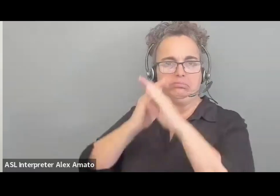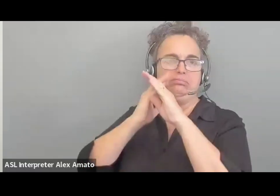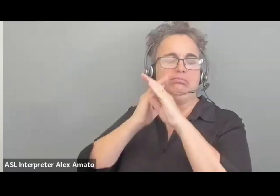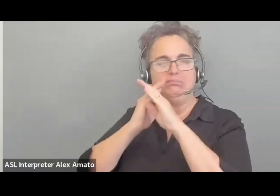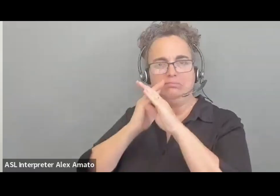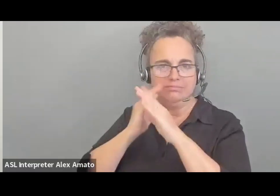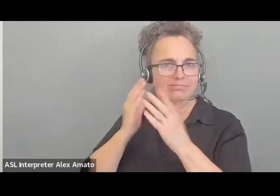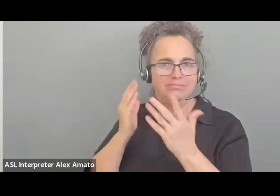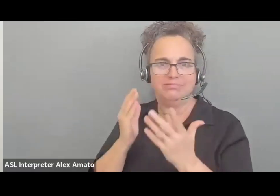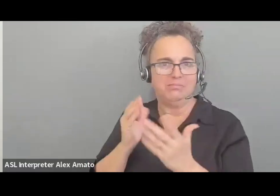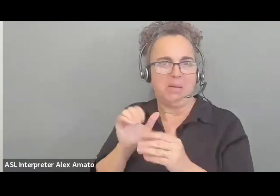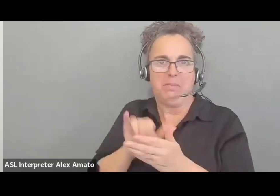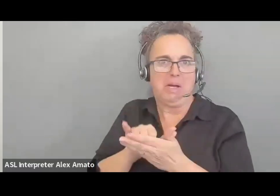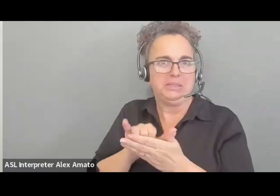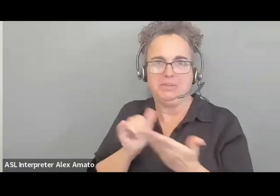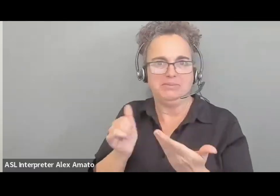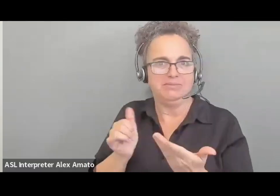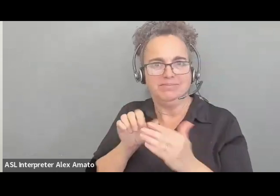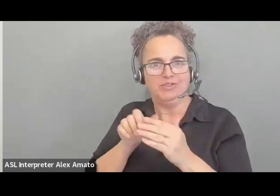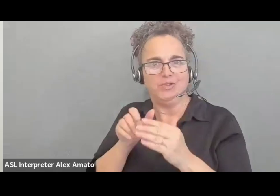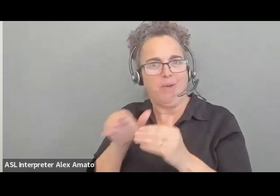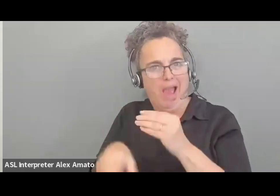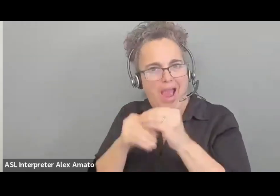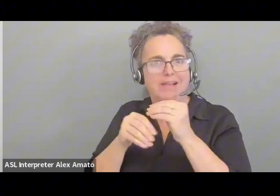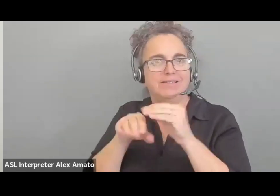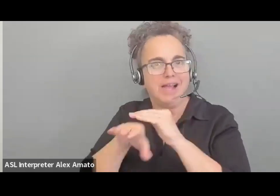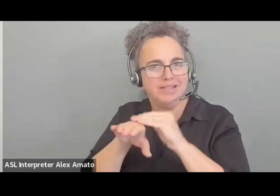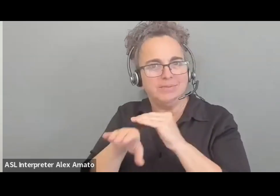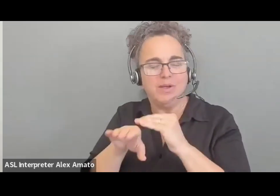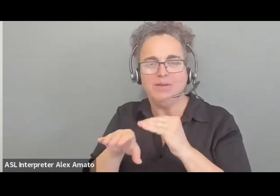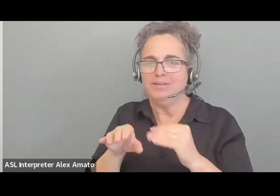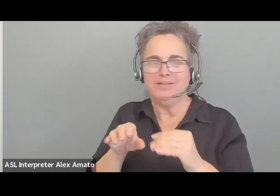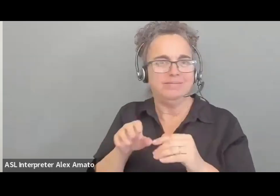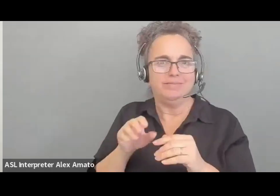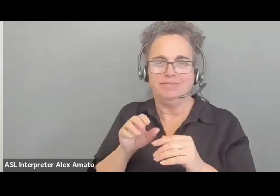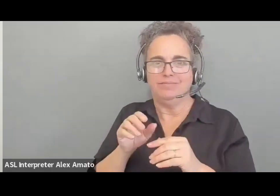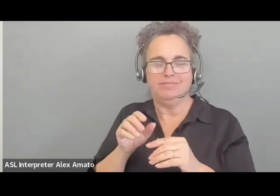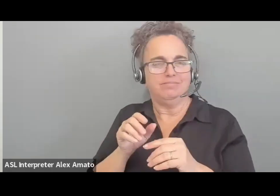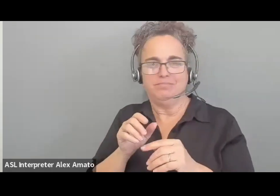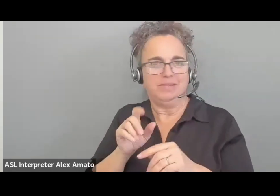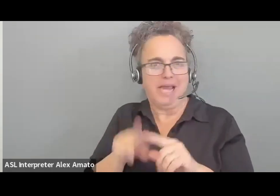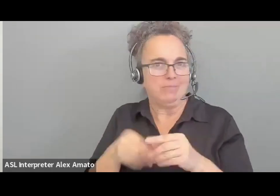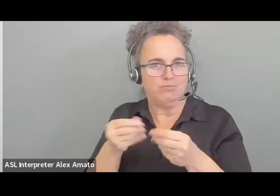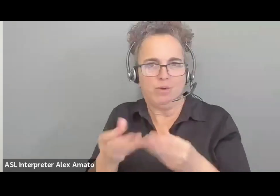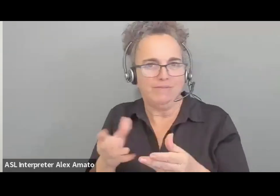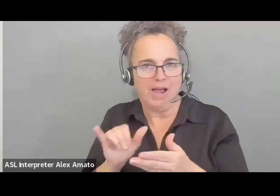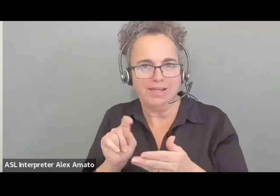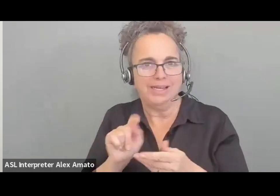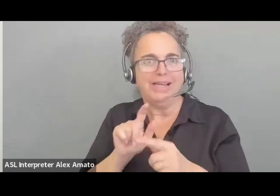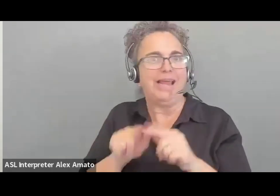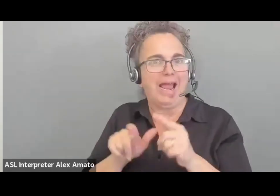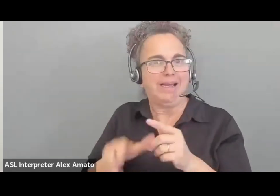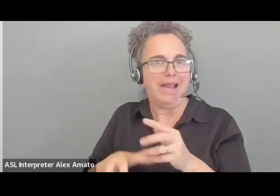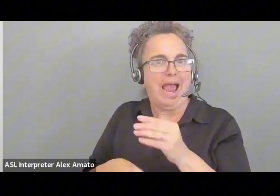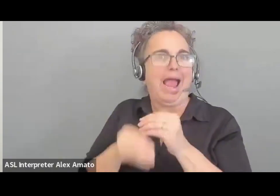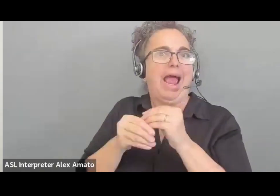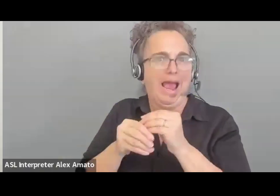that they were built with very small windows and very small doors to come into from an accessibility standpoint. And so now those doors are getting